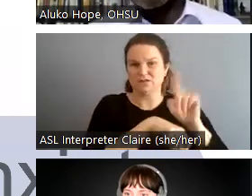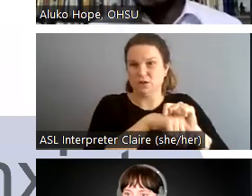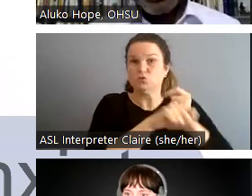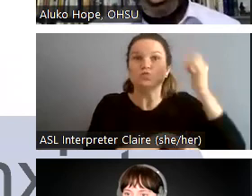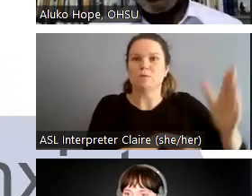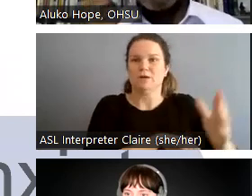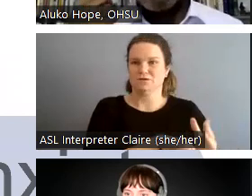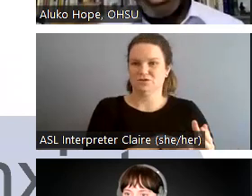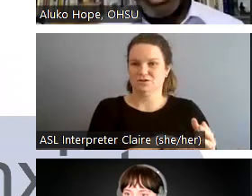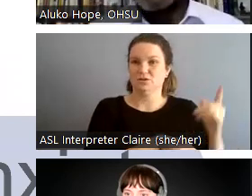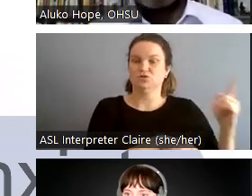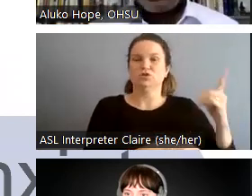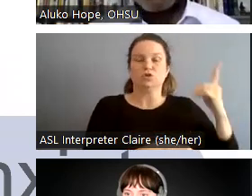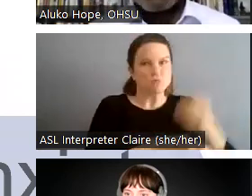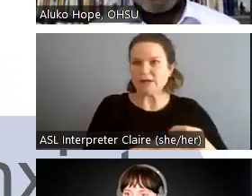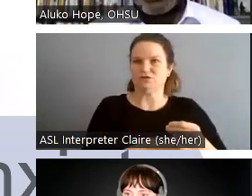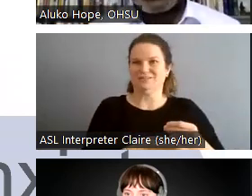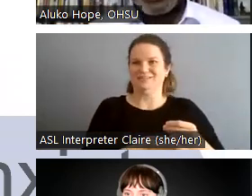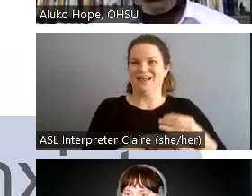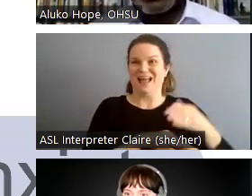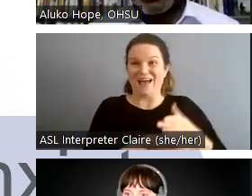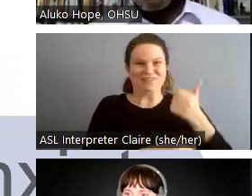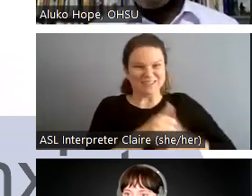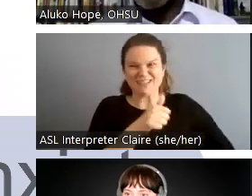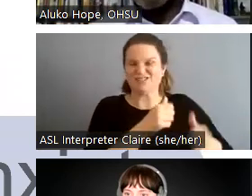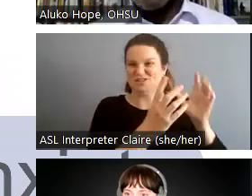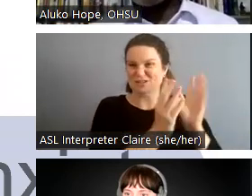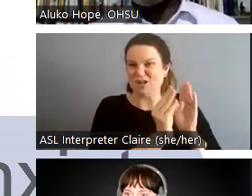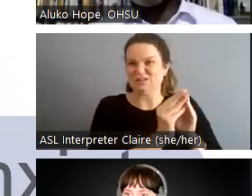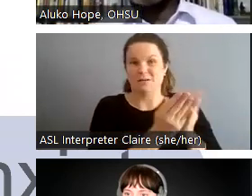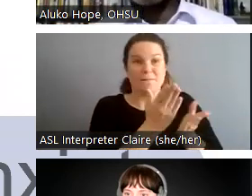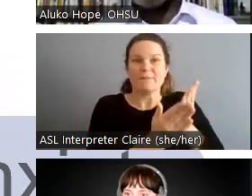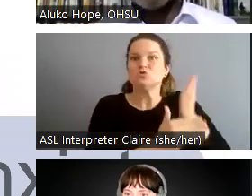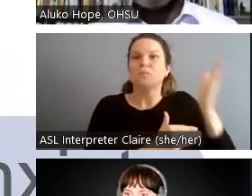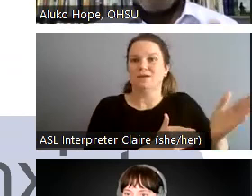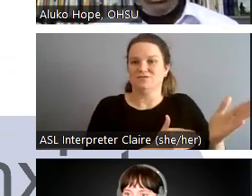she's crashing directly as a result of some of these consultations? And so, if we